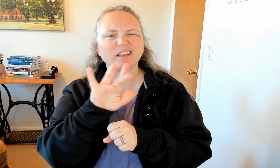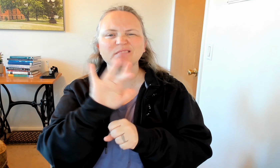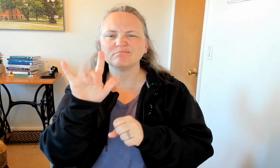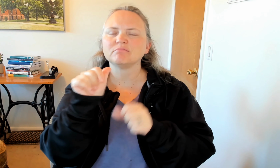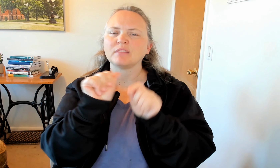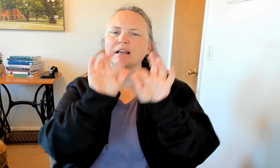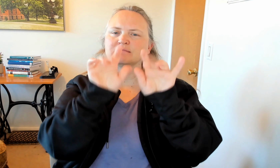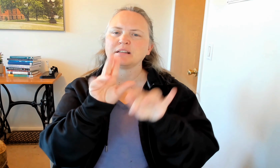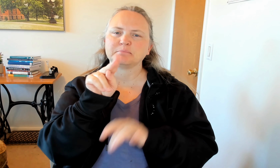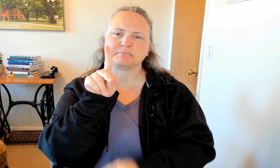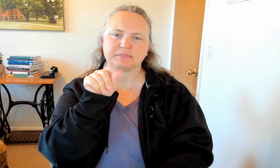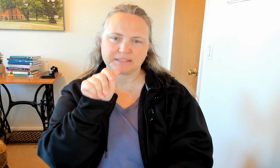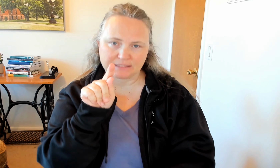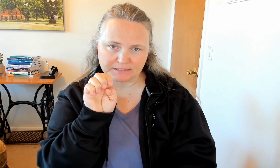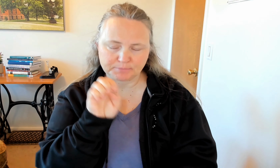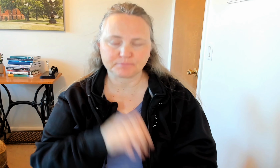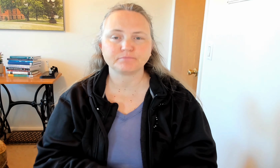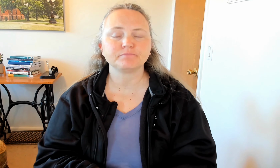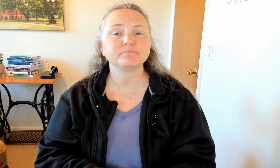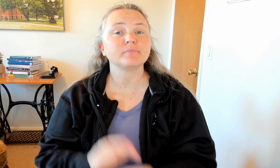And then we have a space to put the date.